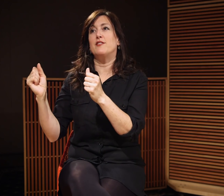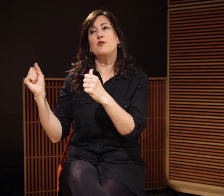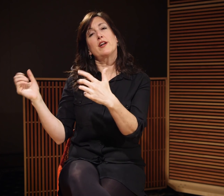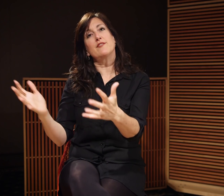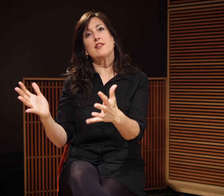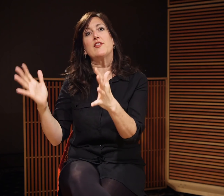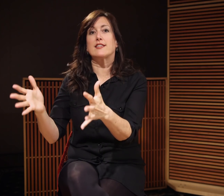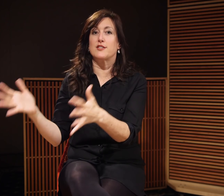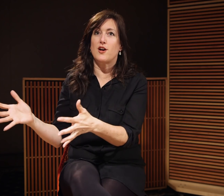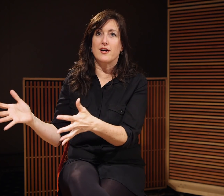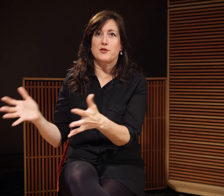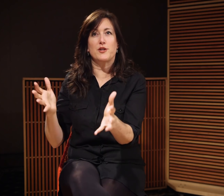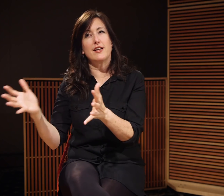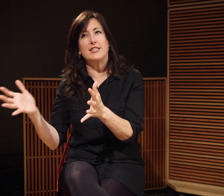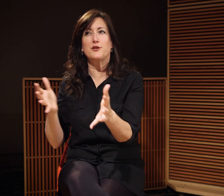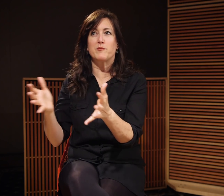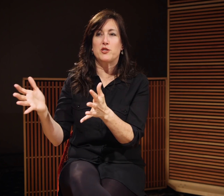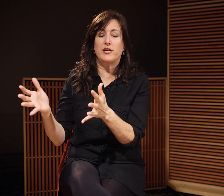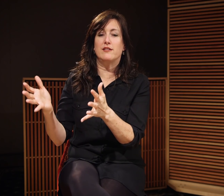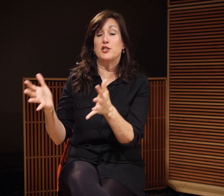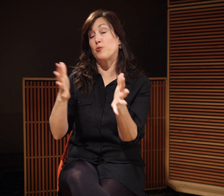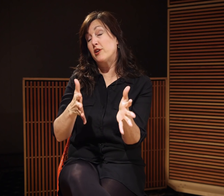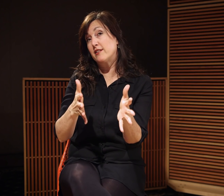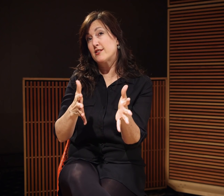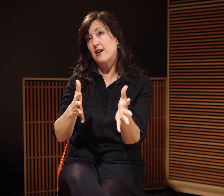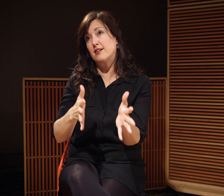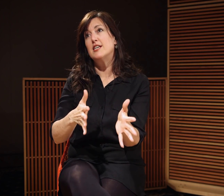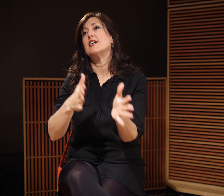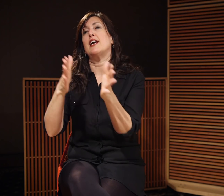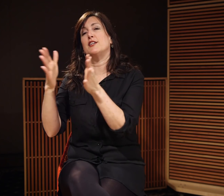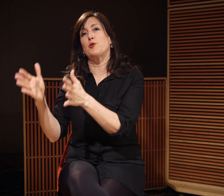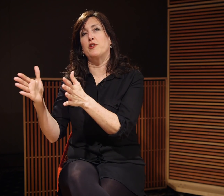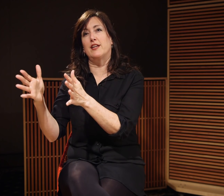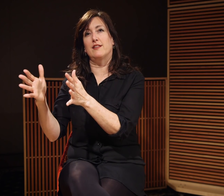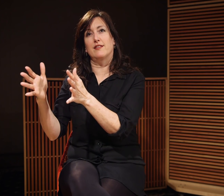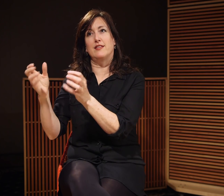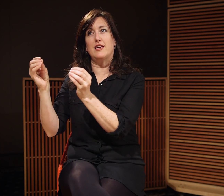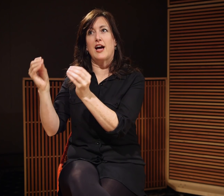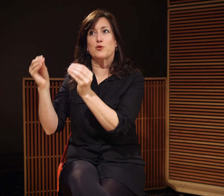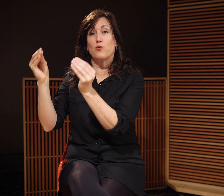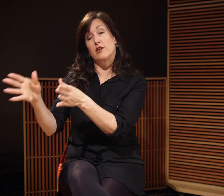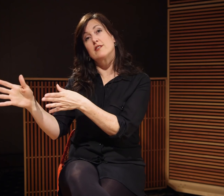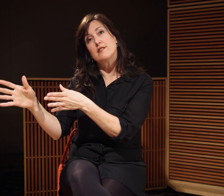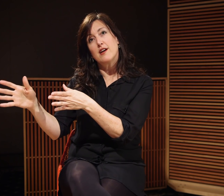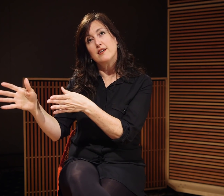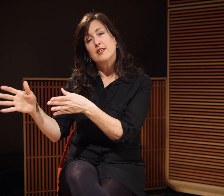you want to convey that that's the song, so you're kind of teetering between interpreting the song and interpreting the actual words to the song.